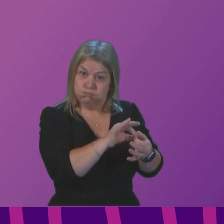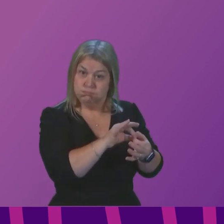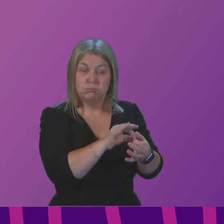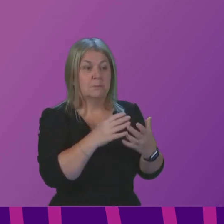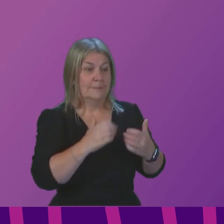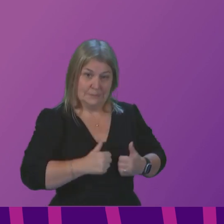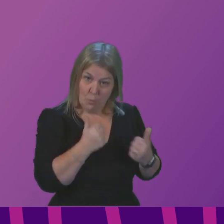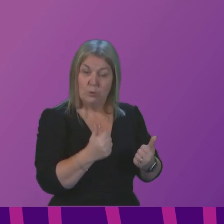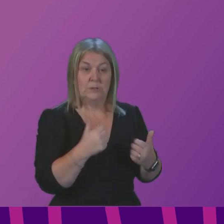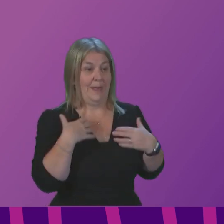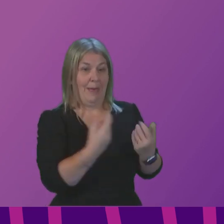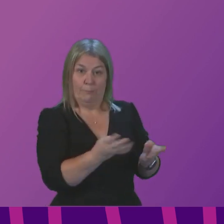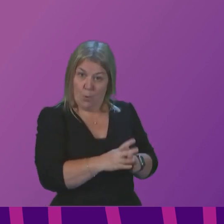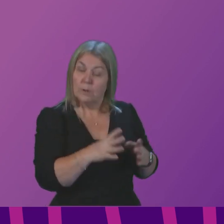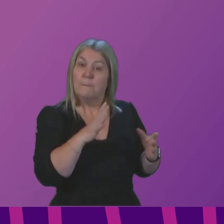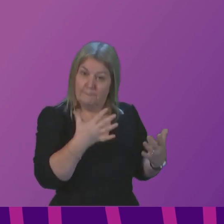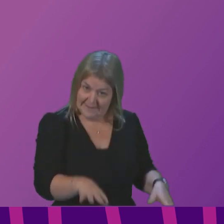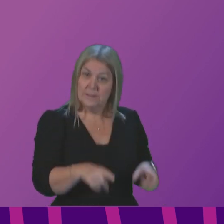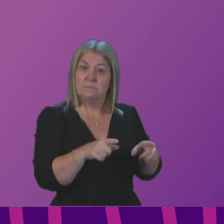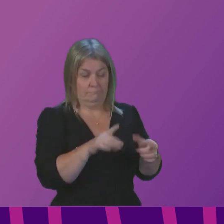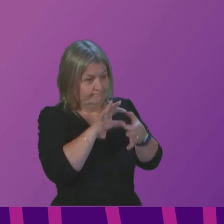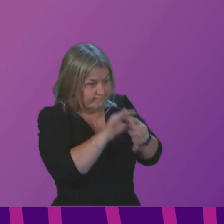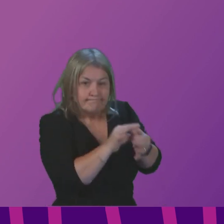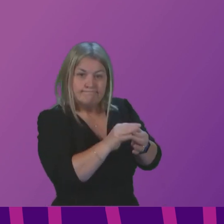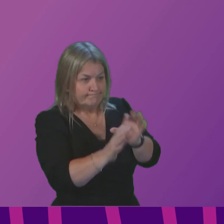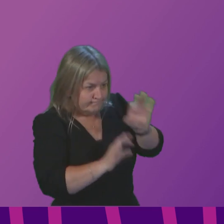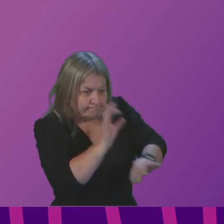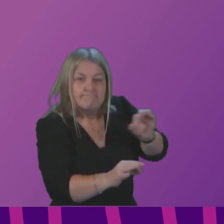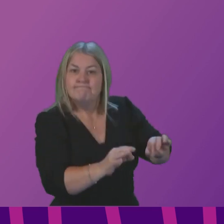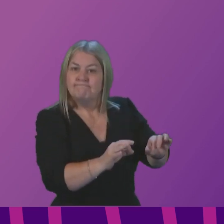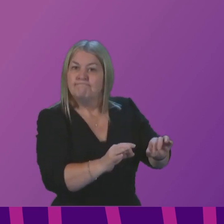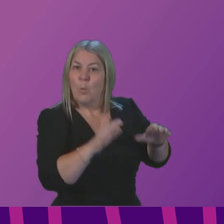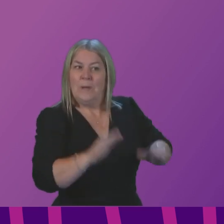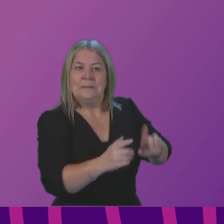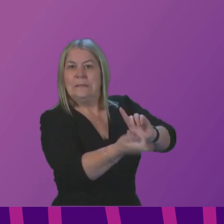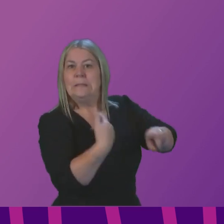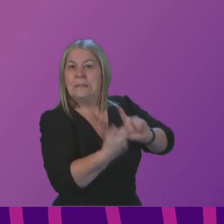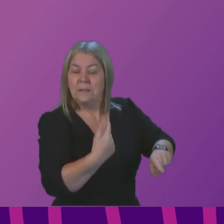Later today, when I have had the opportunity to look at and assess that information, I